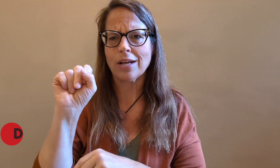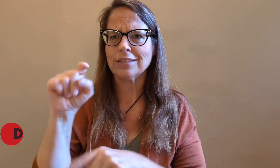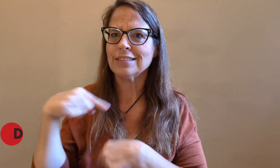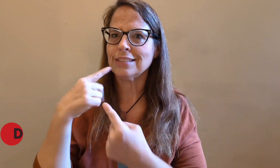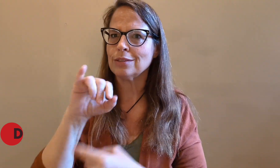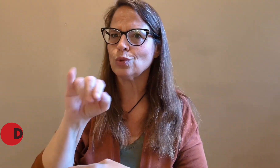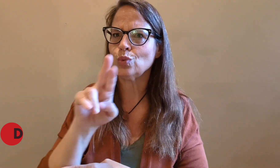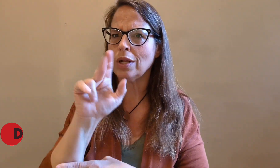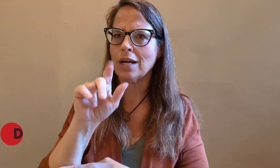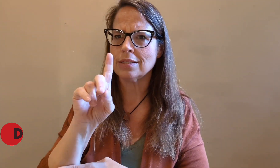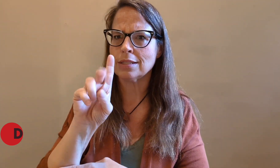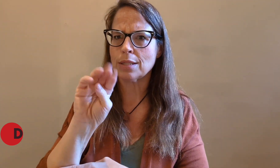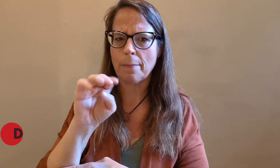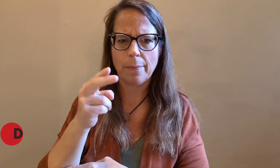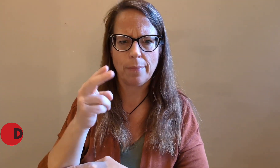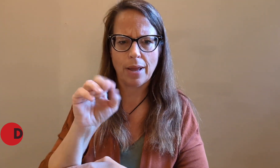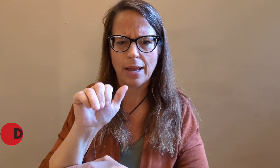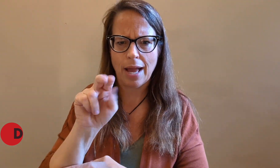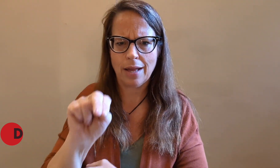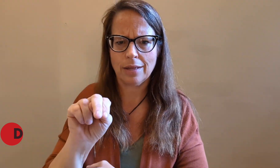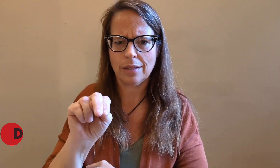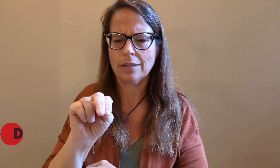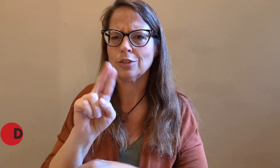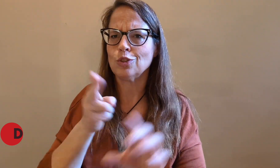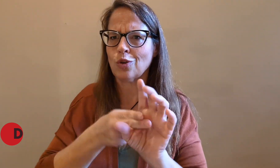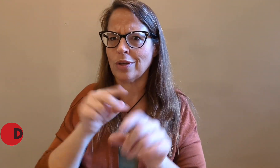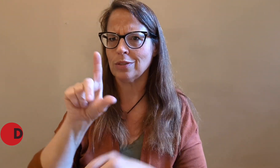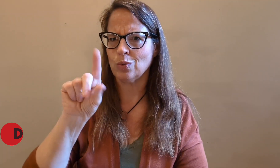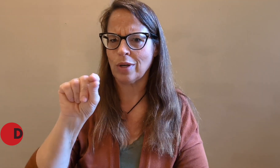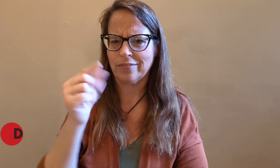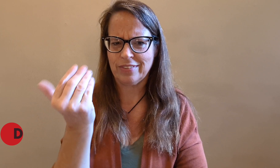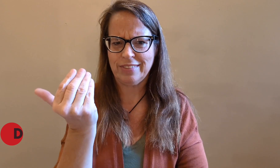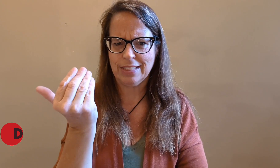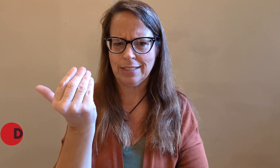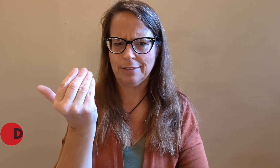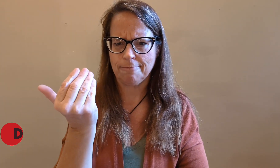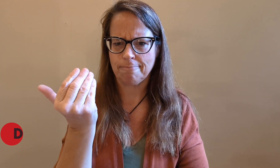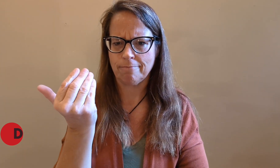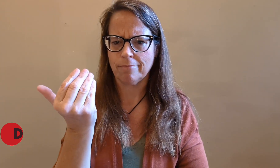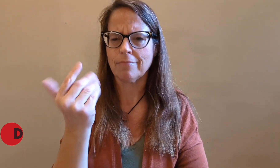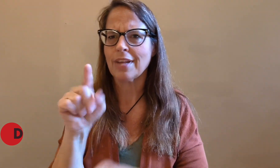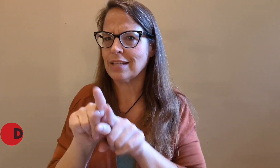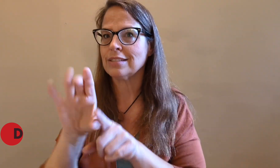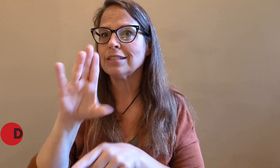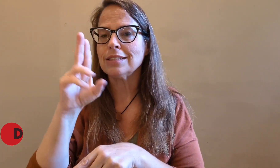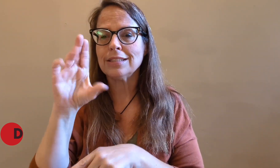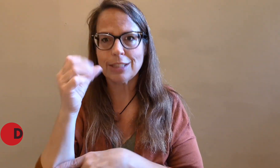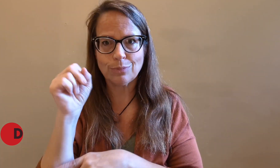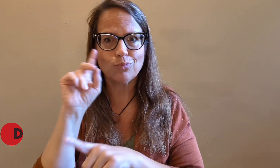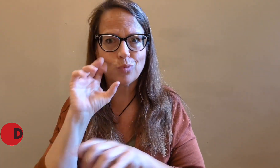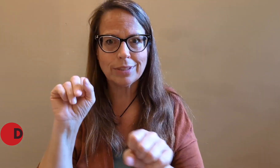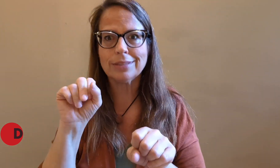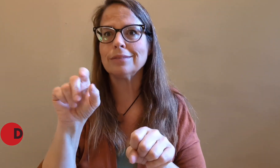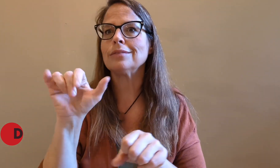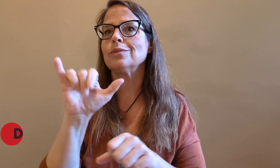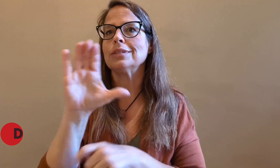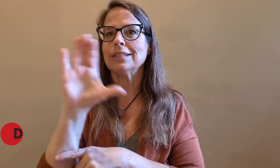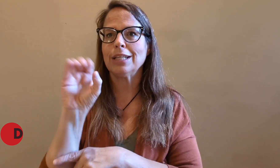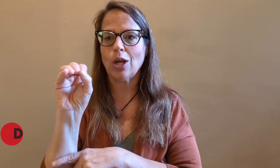This would be the second strike since Julia N. Dumanian joined in 2015 as CHS